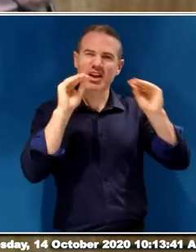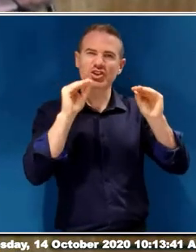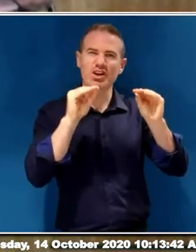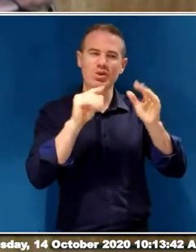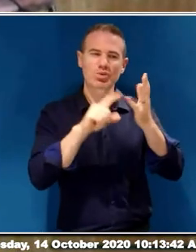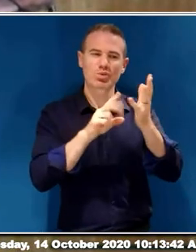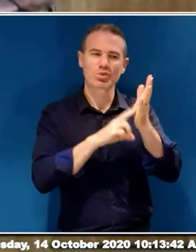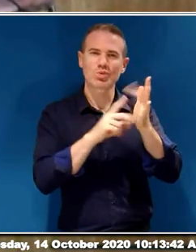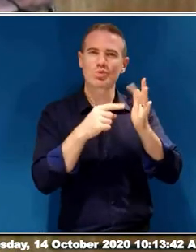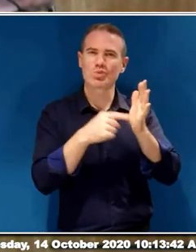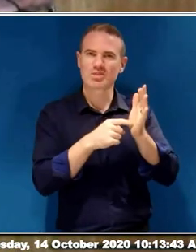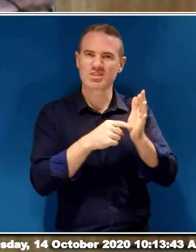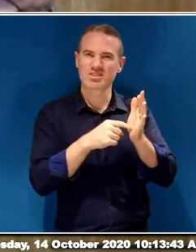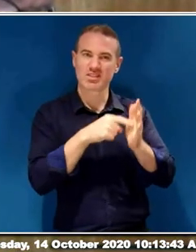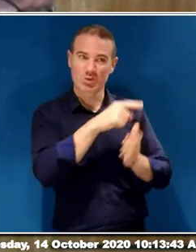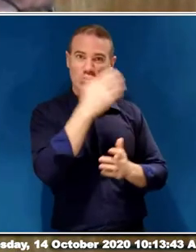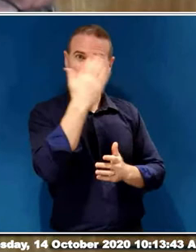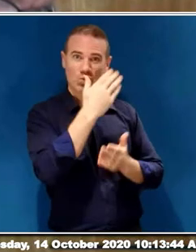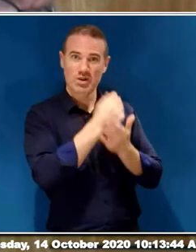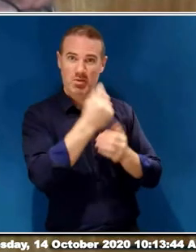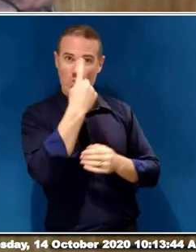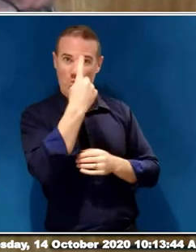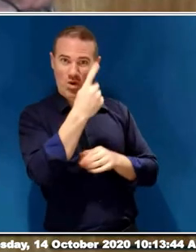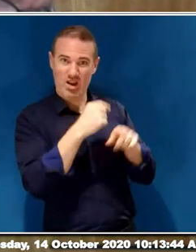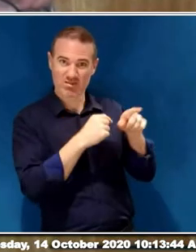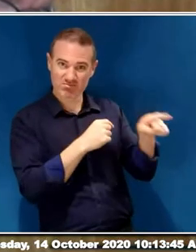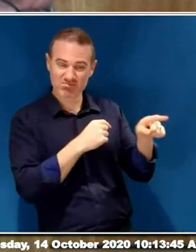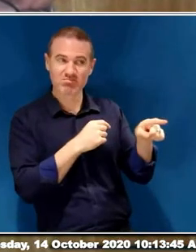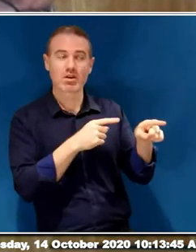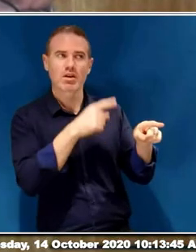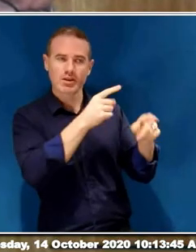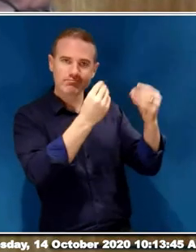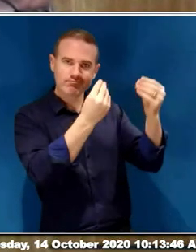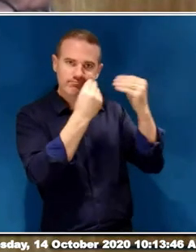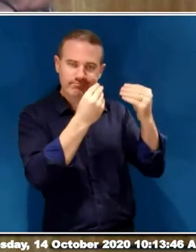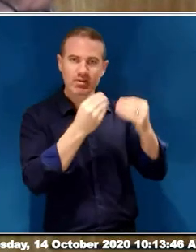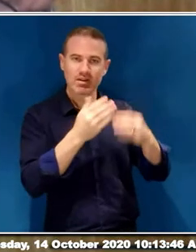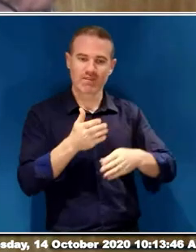He was doing functional literacy and numeracy in the morning session and in